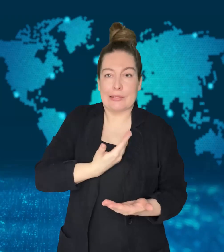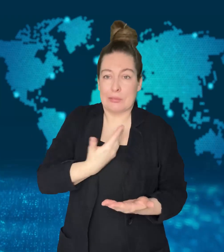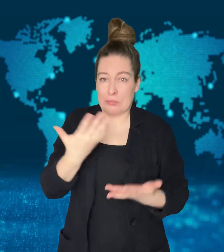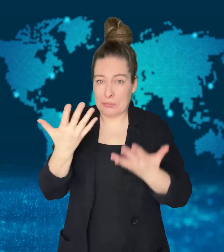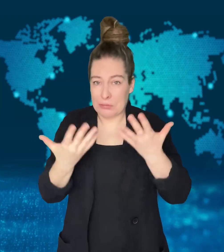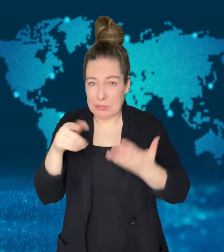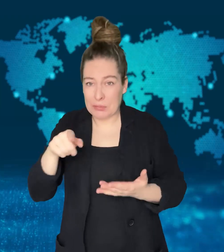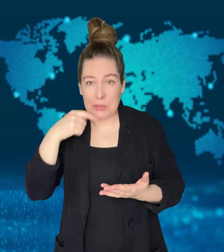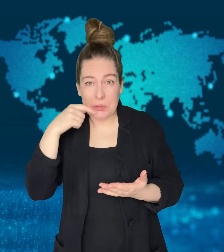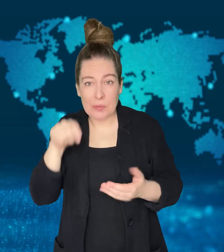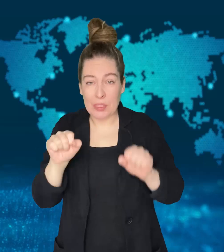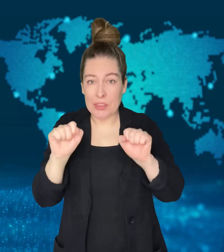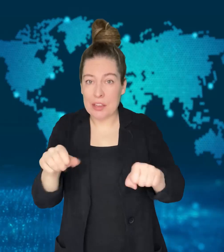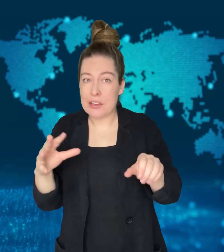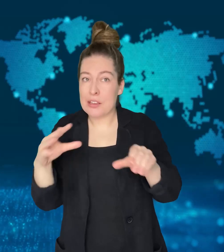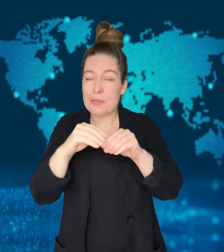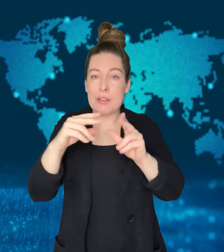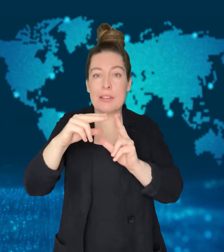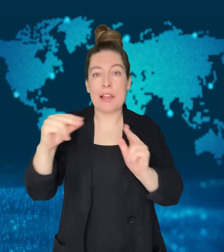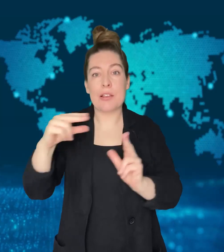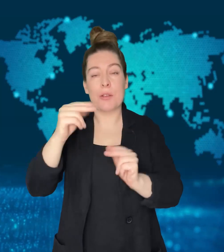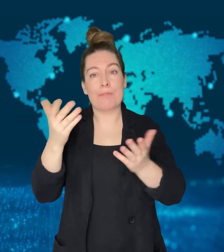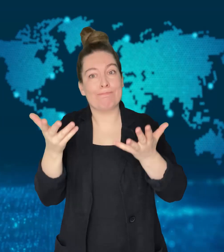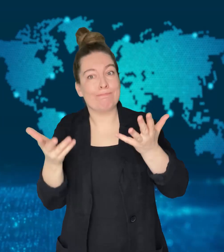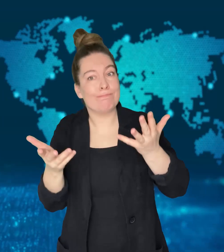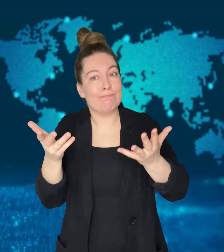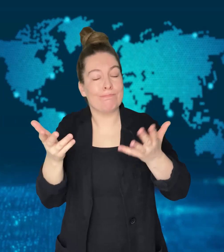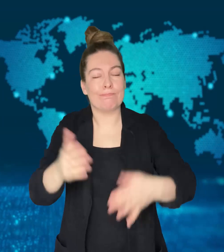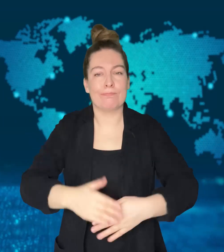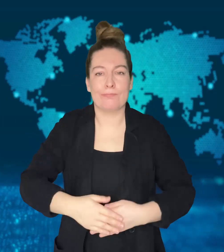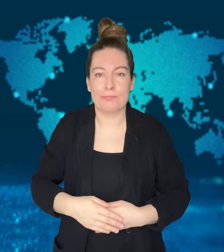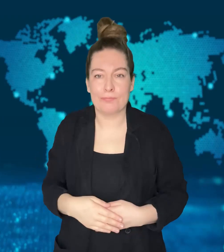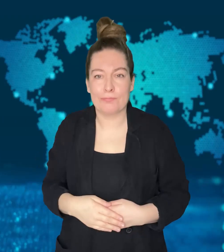He expressed doubt in Ukraine becoming a member of NATO.